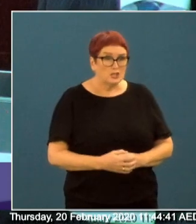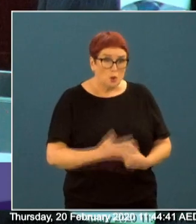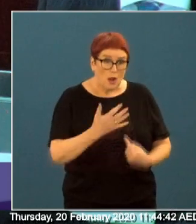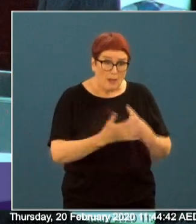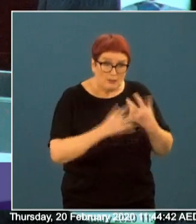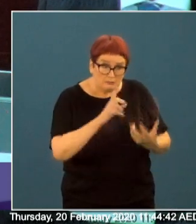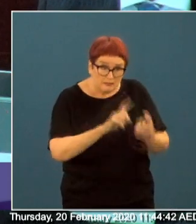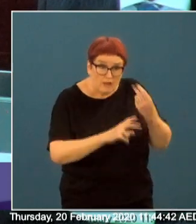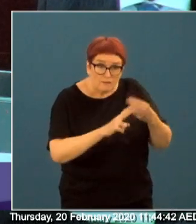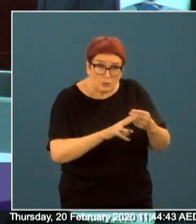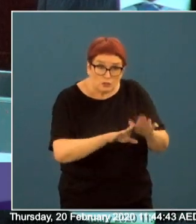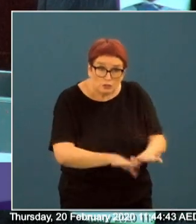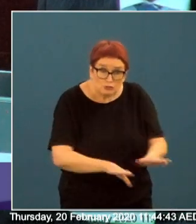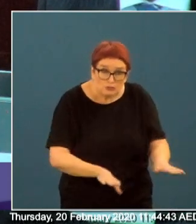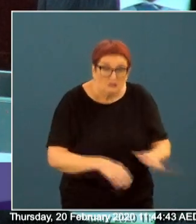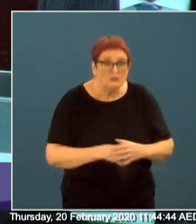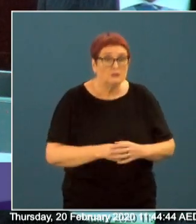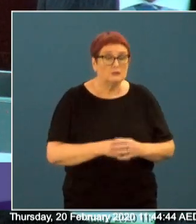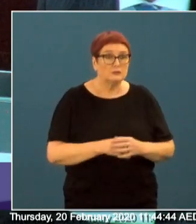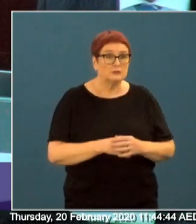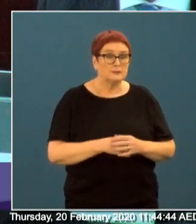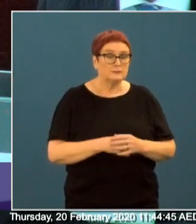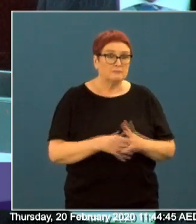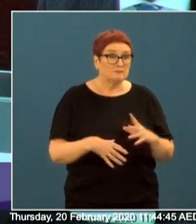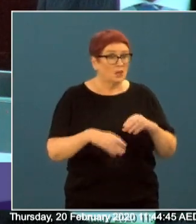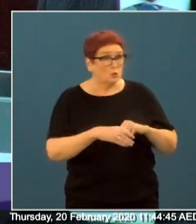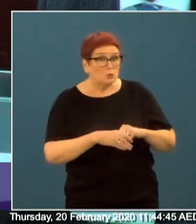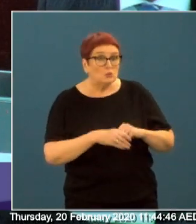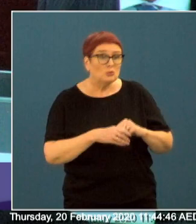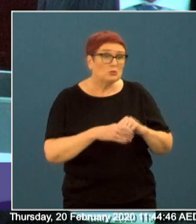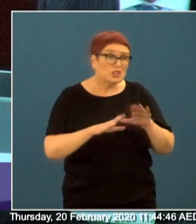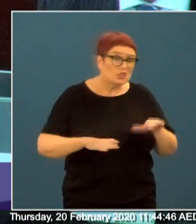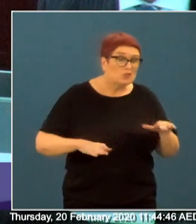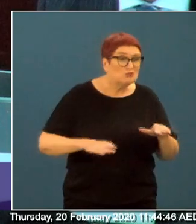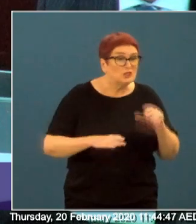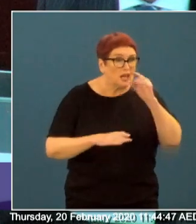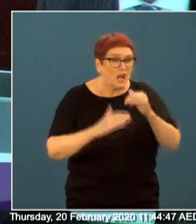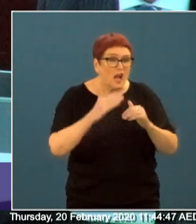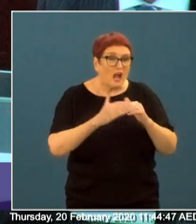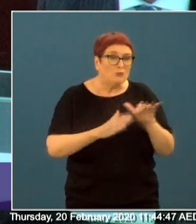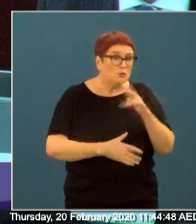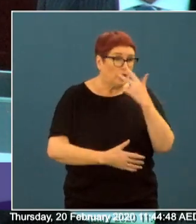and I assume that includes children and young people up to 18... Mmm.